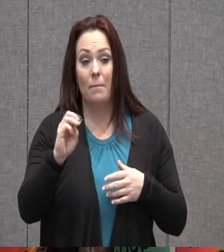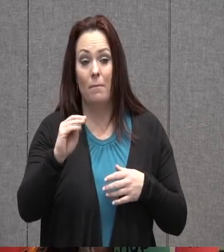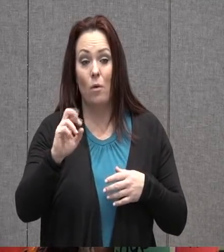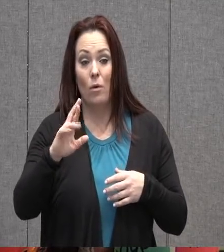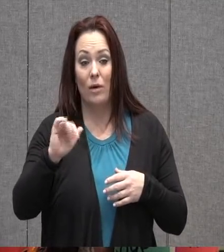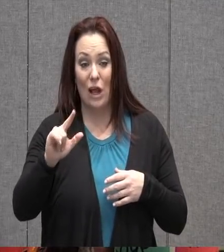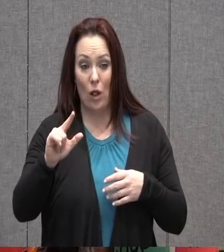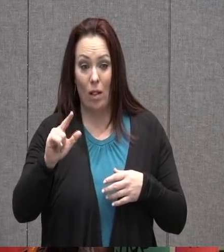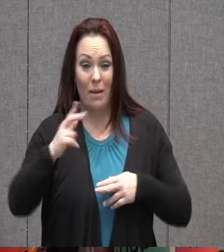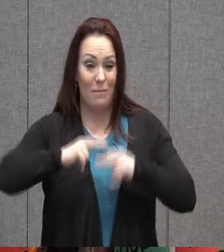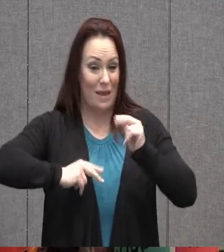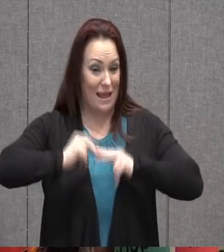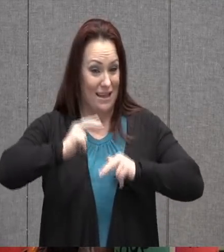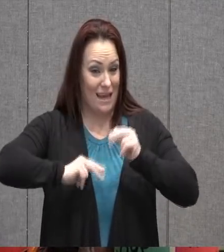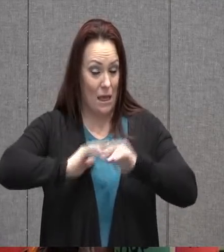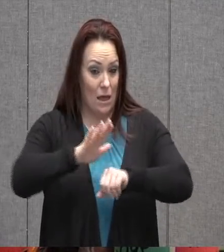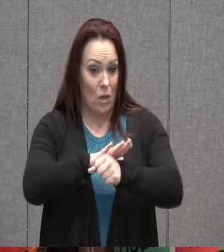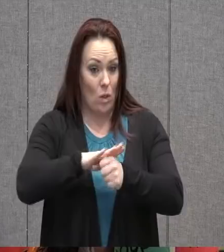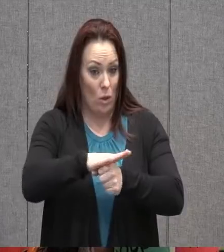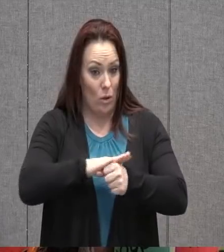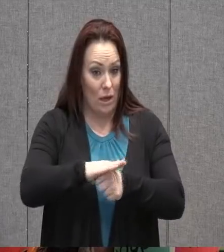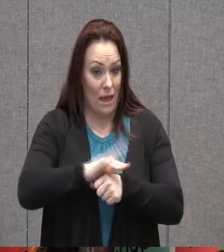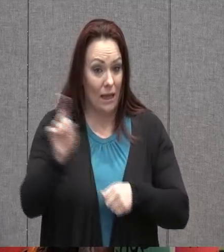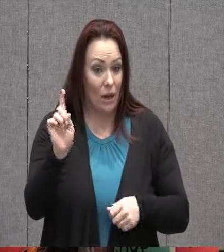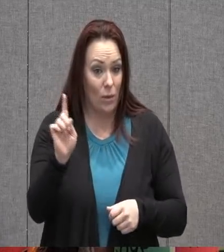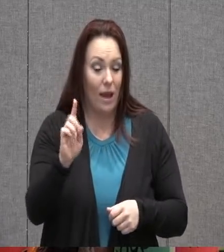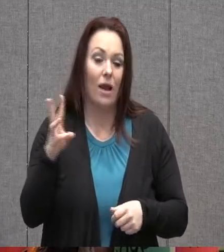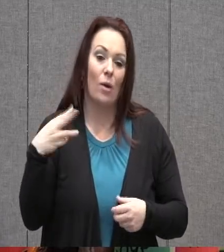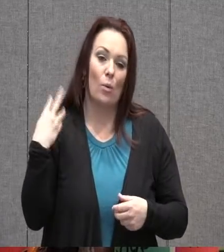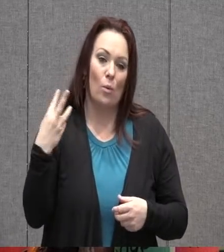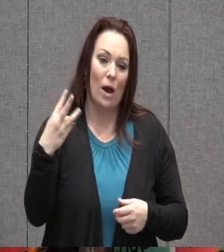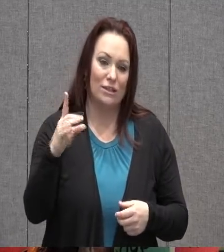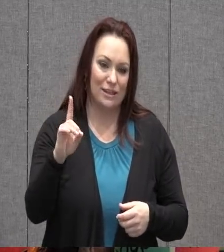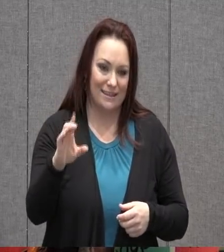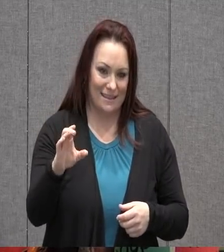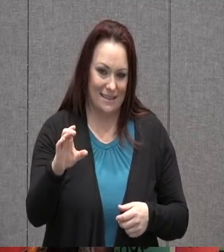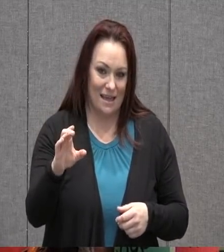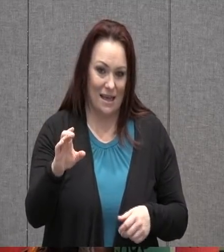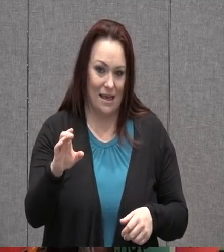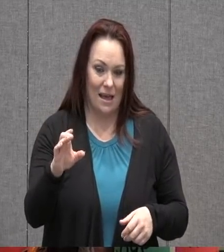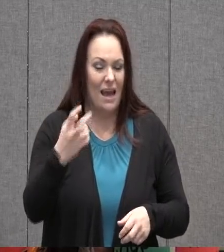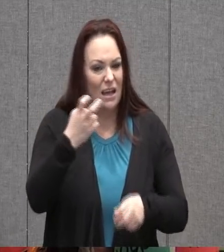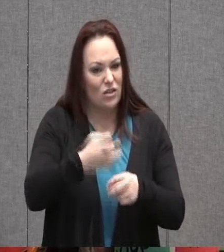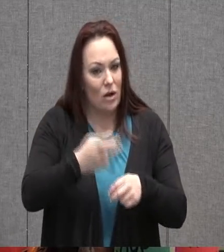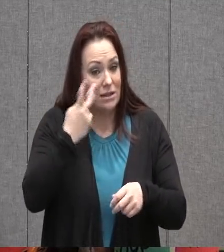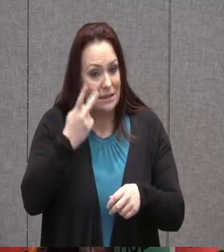It's kind of hard to see but there's also a date on every penny.